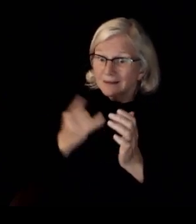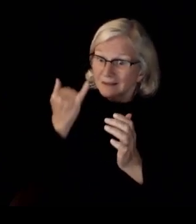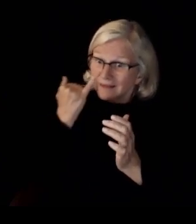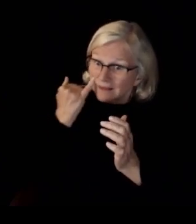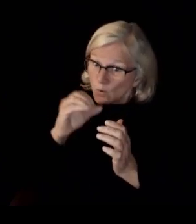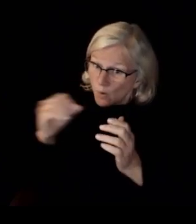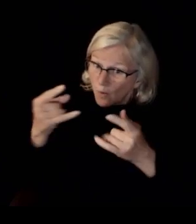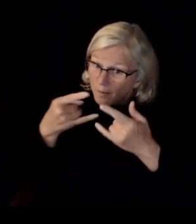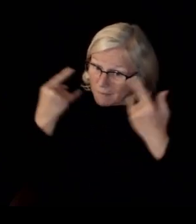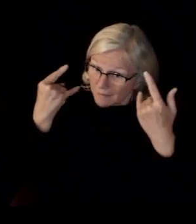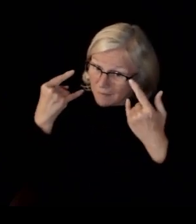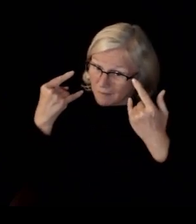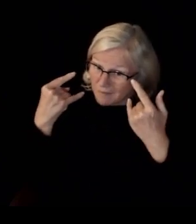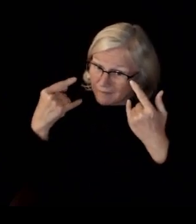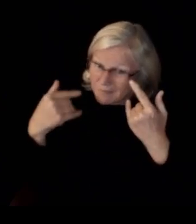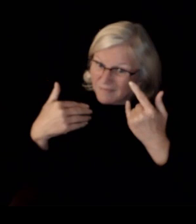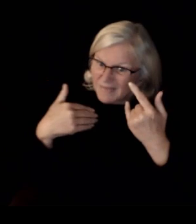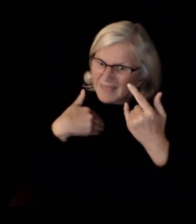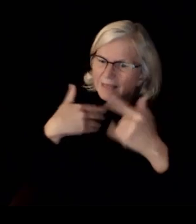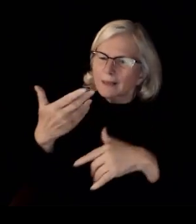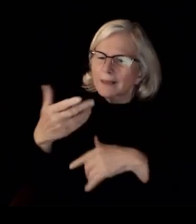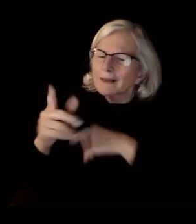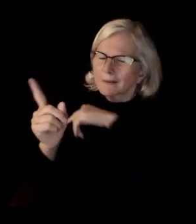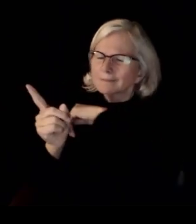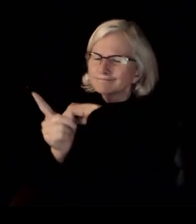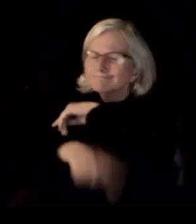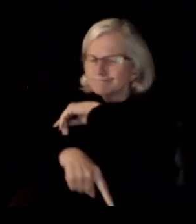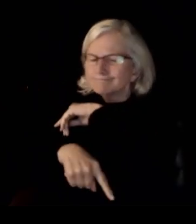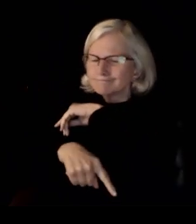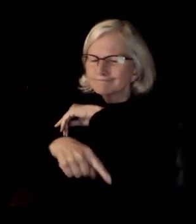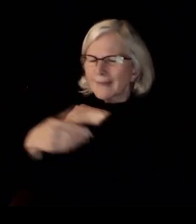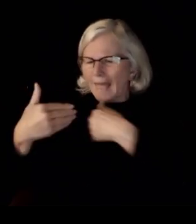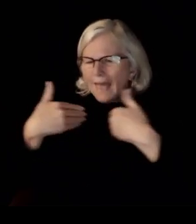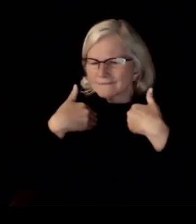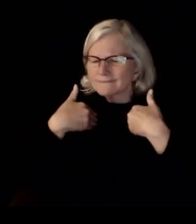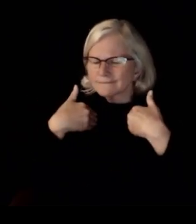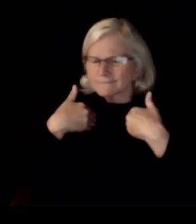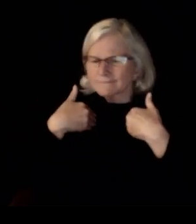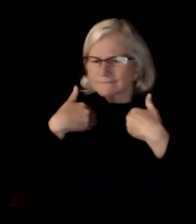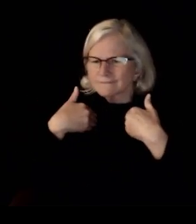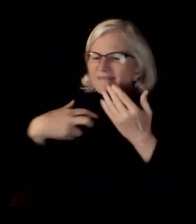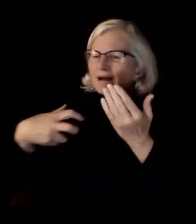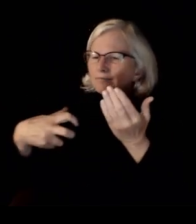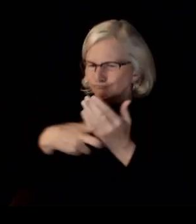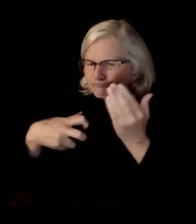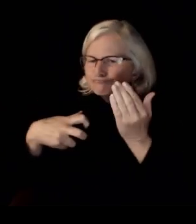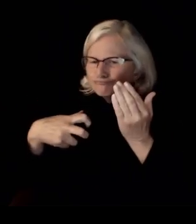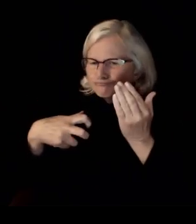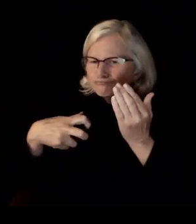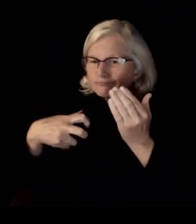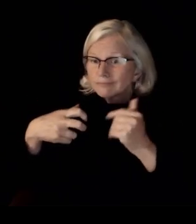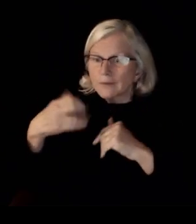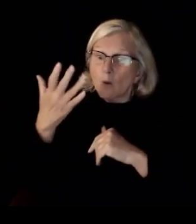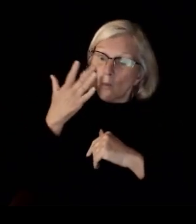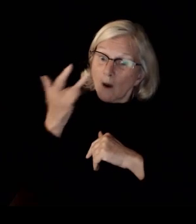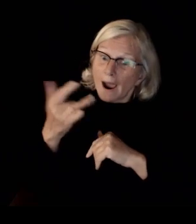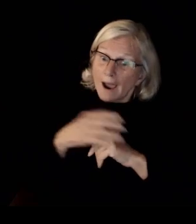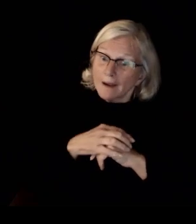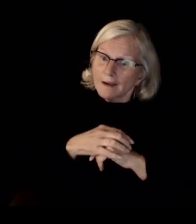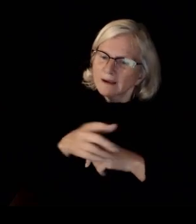someone could get a ticket for just kind of willfully ignoring the order when advised